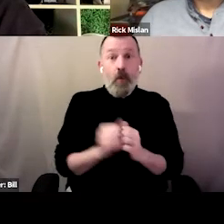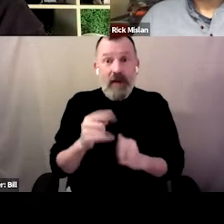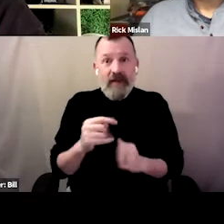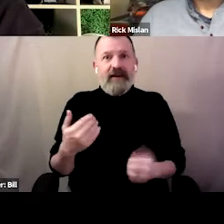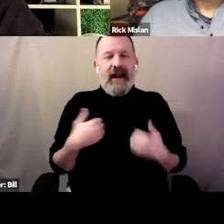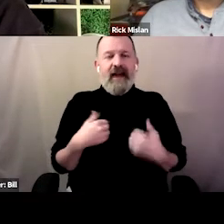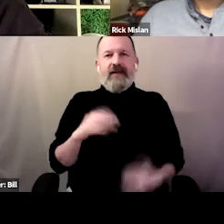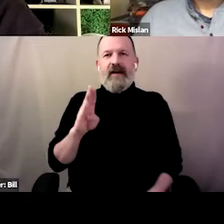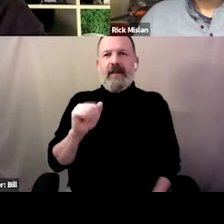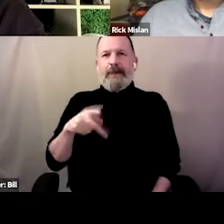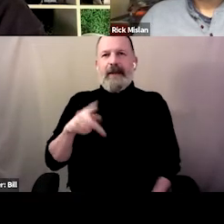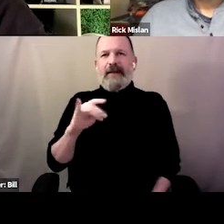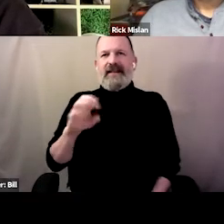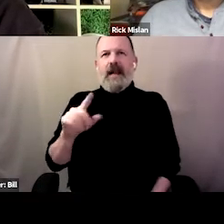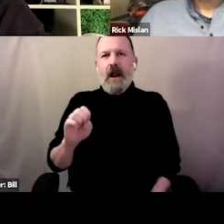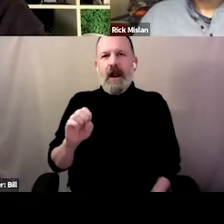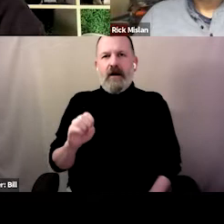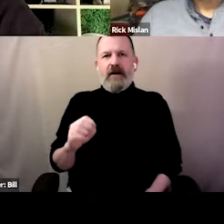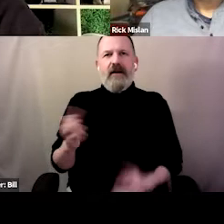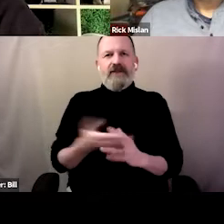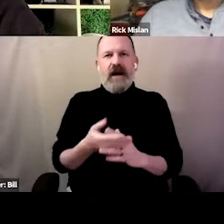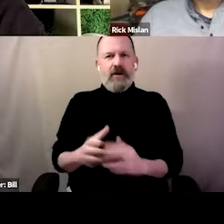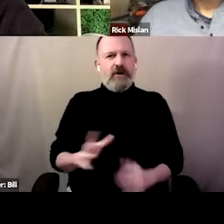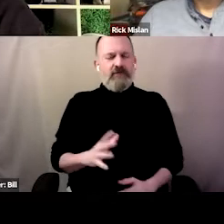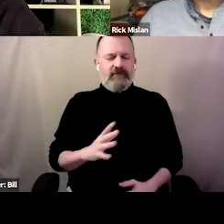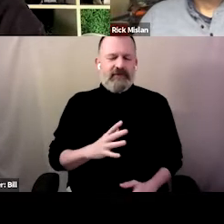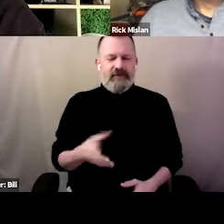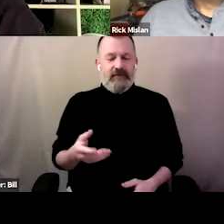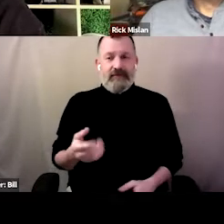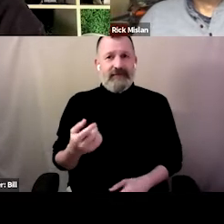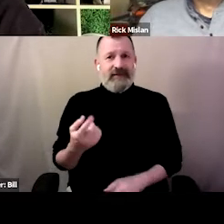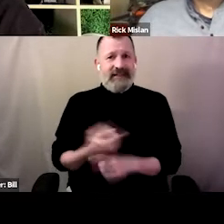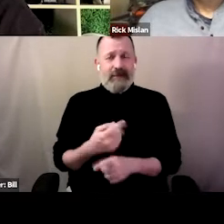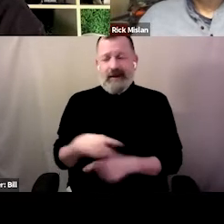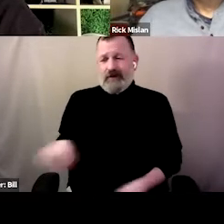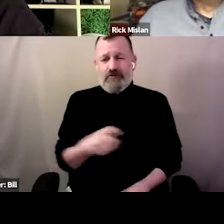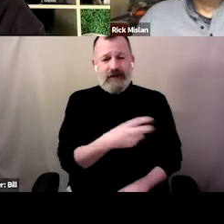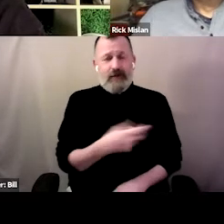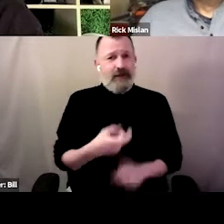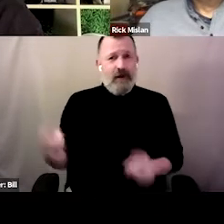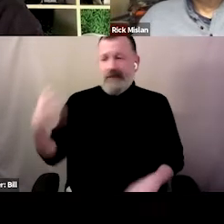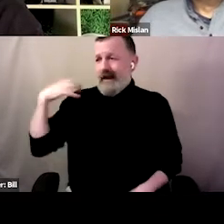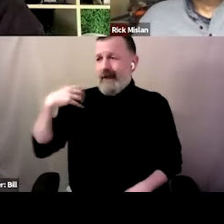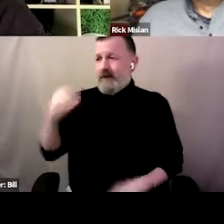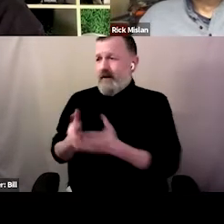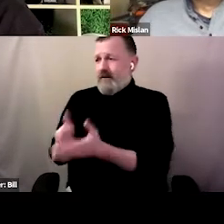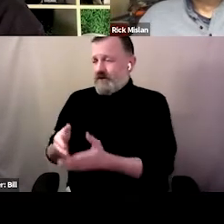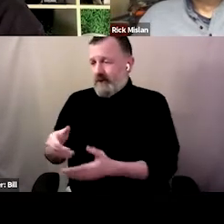CalebBarlow: And it's traditionally transferred on a thumb drive from literally, you know, the captain of the ship puts the thumb drive into their laptop.